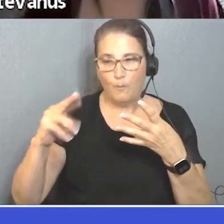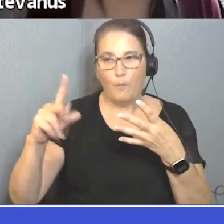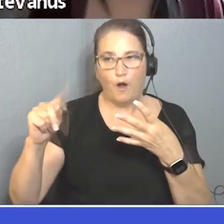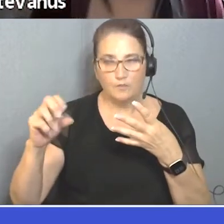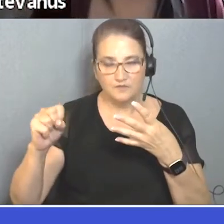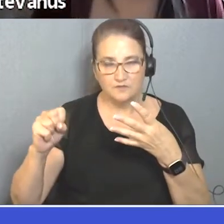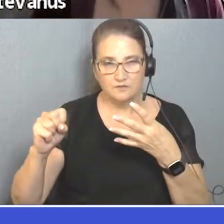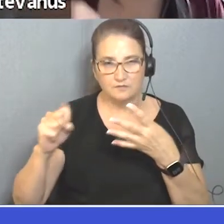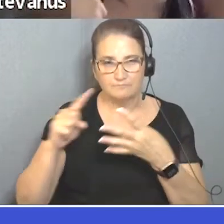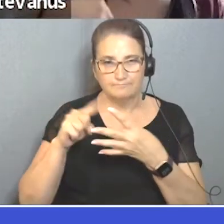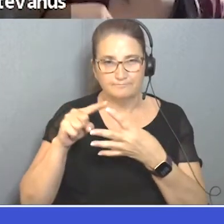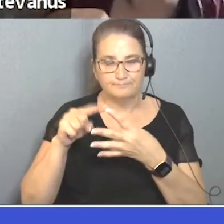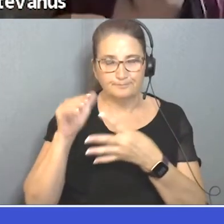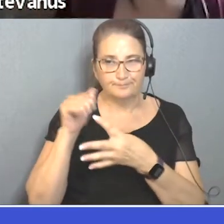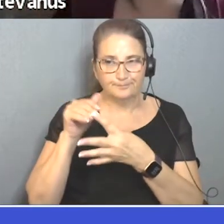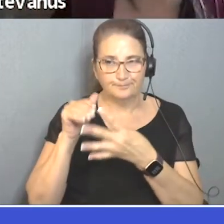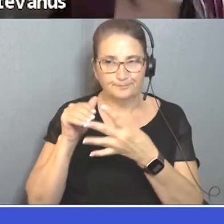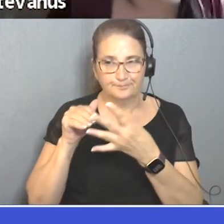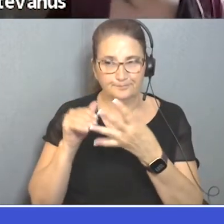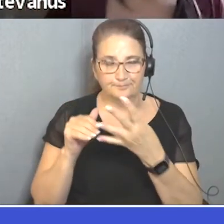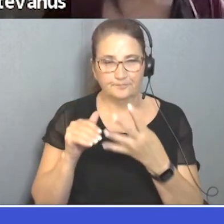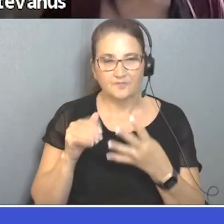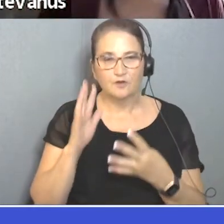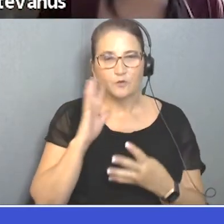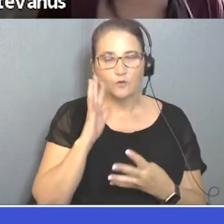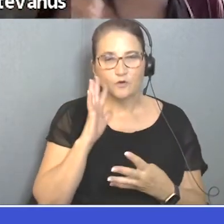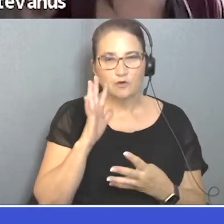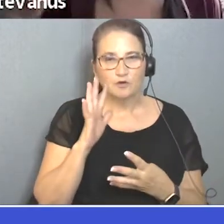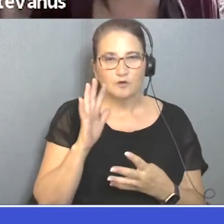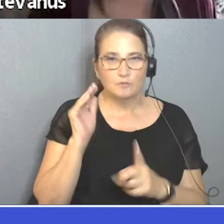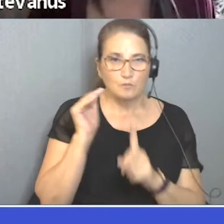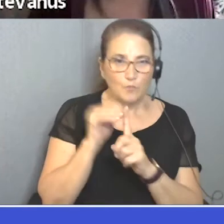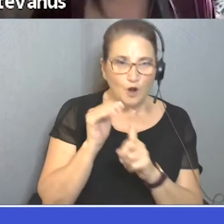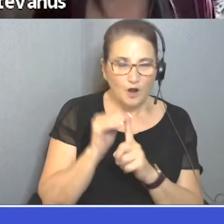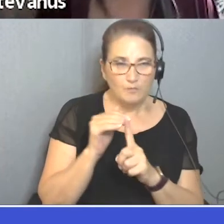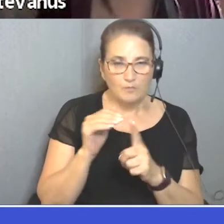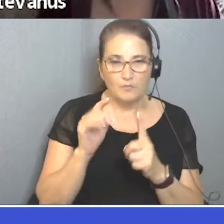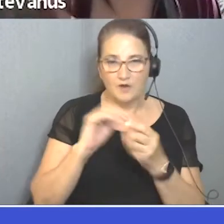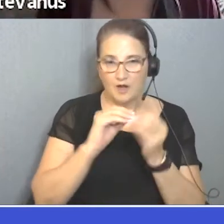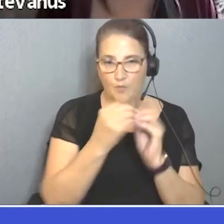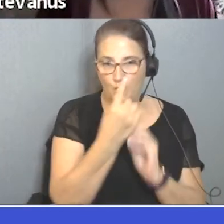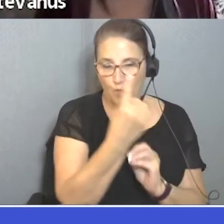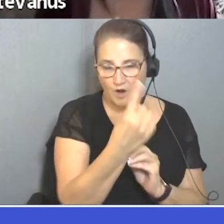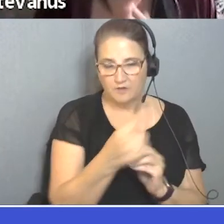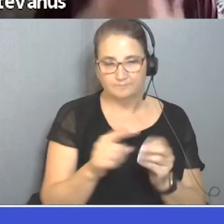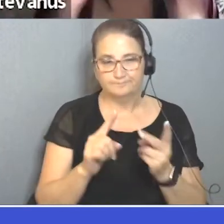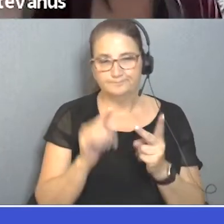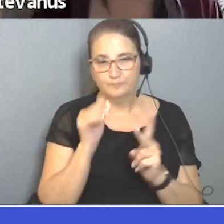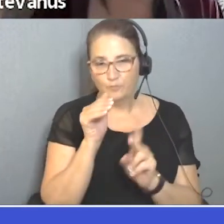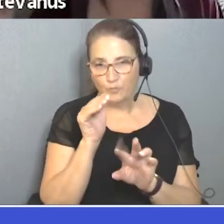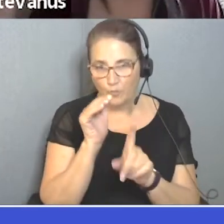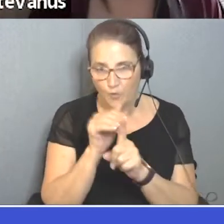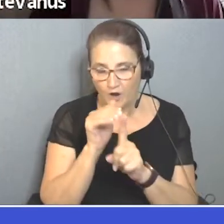we'll do this in a Fraijo-flow manner. I'll give a prompt for square one, I'll give a prompt for two, three,